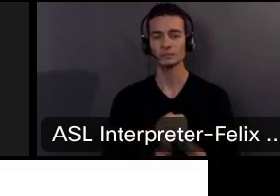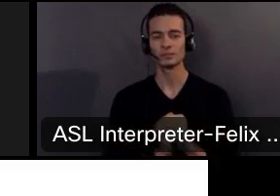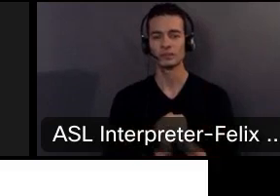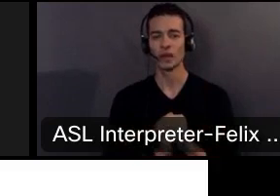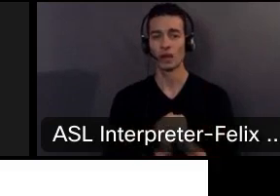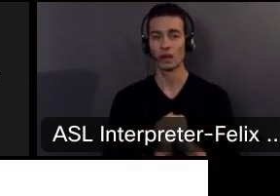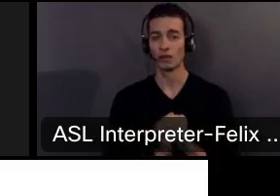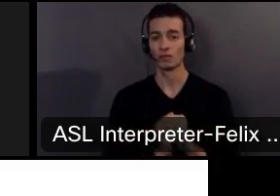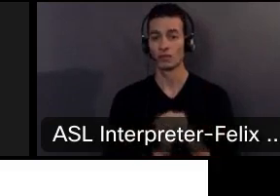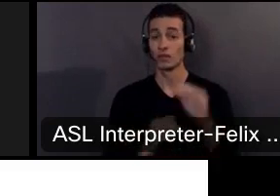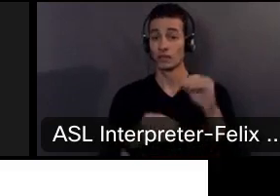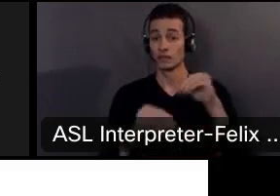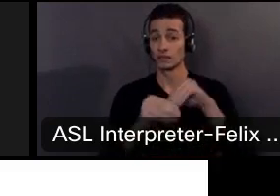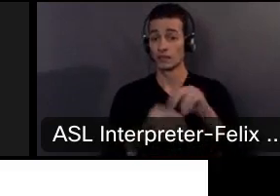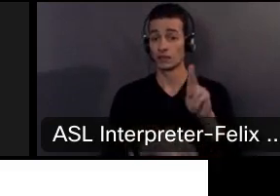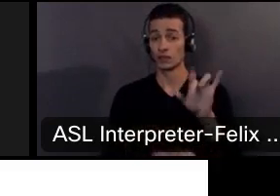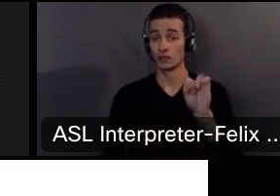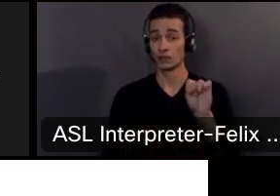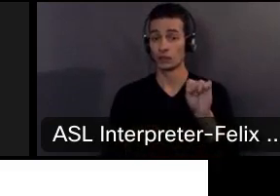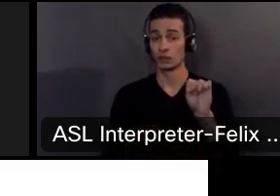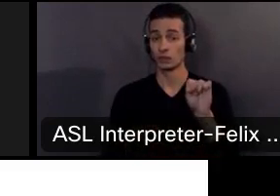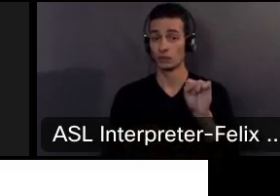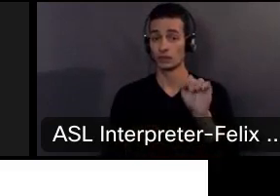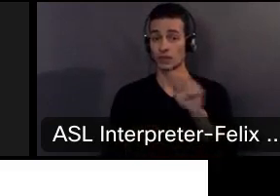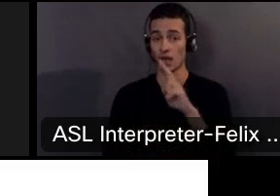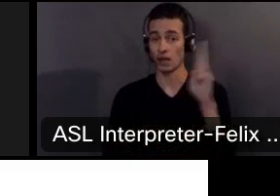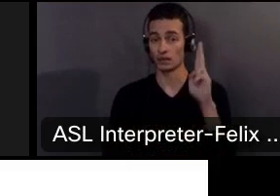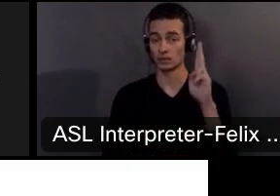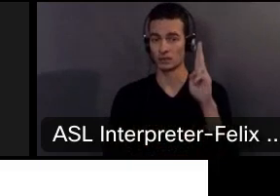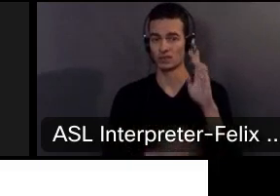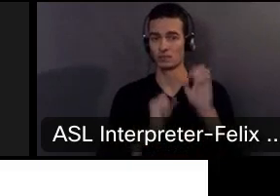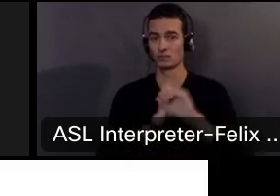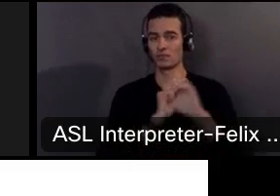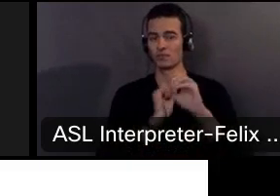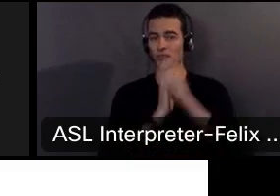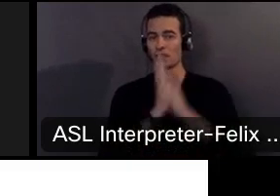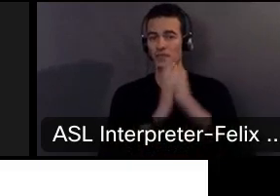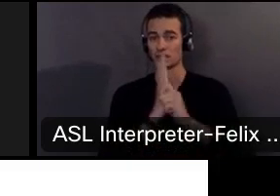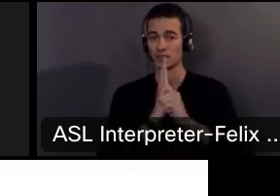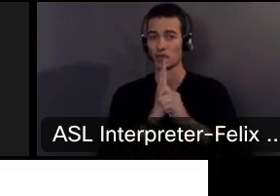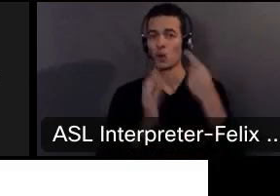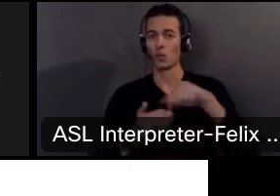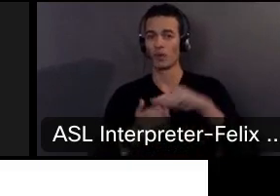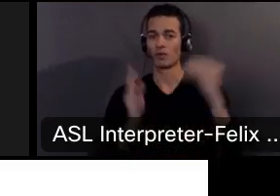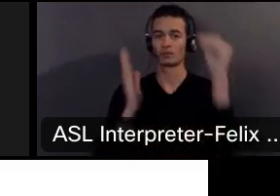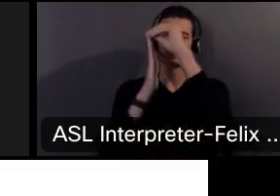We were on that list ranking number 4, top 5 out of 600 hospitals at the state of New York. In the long term acute. term acute